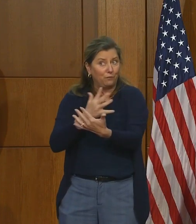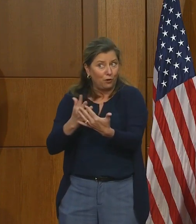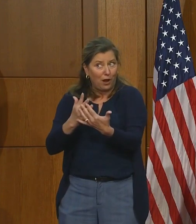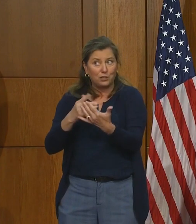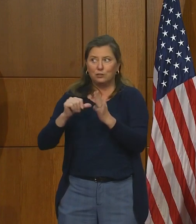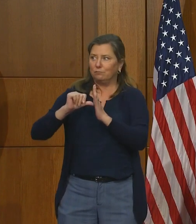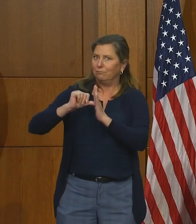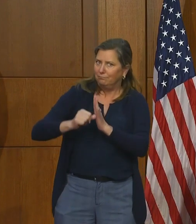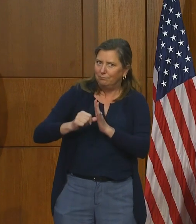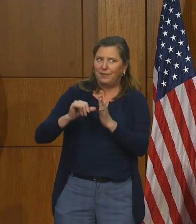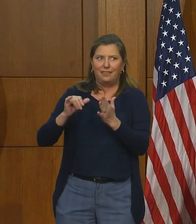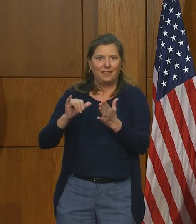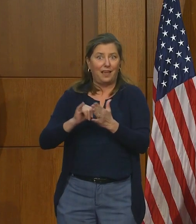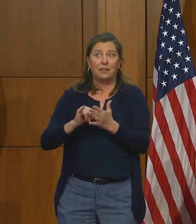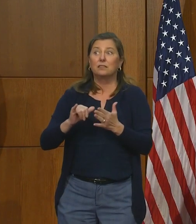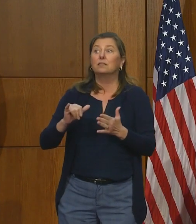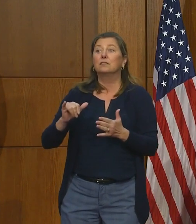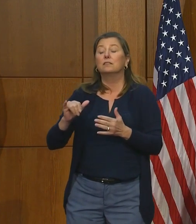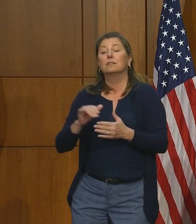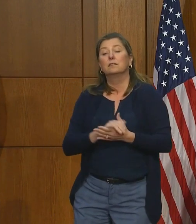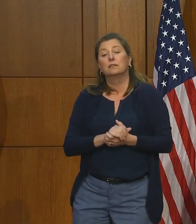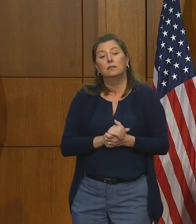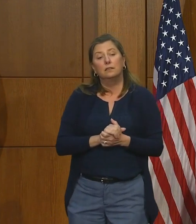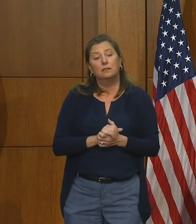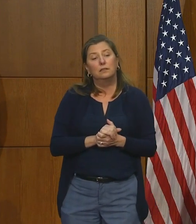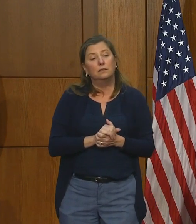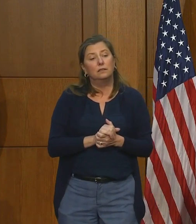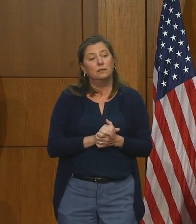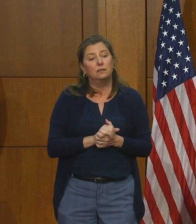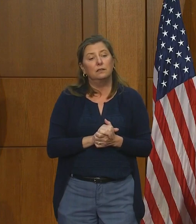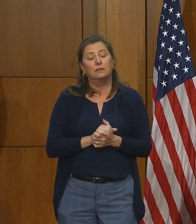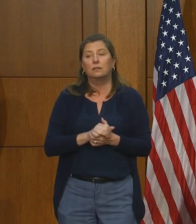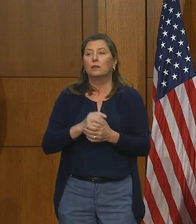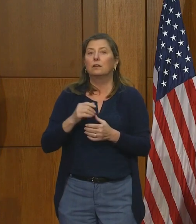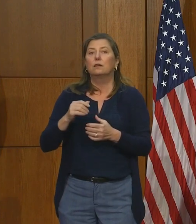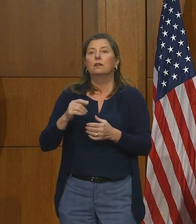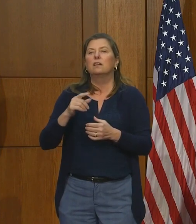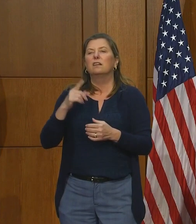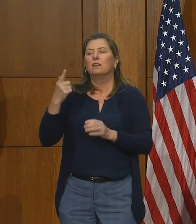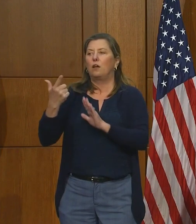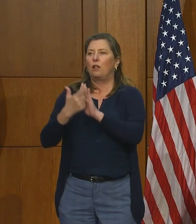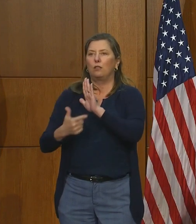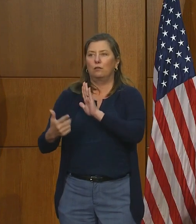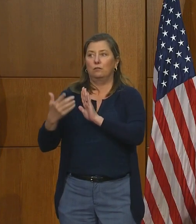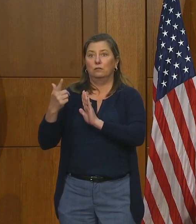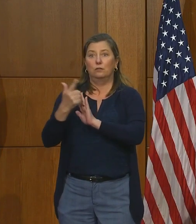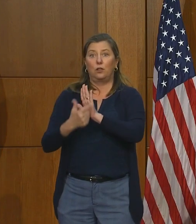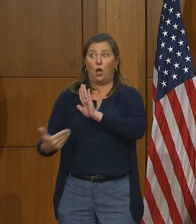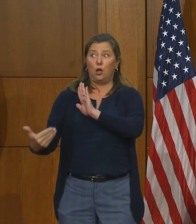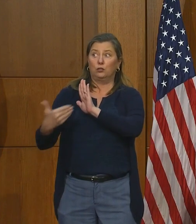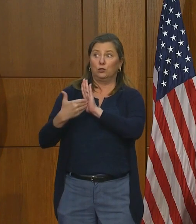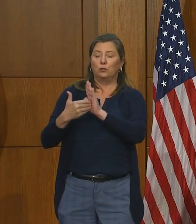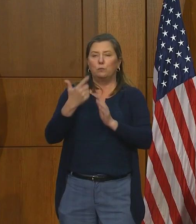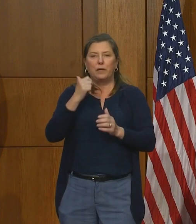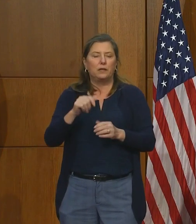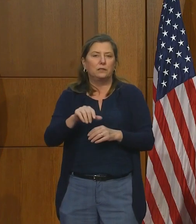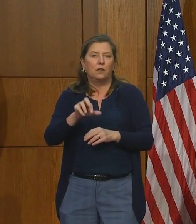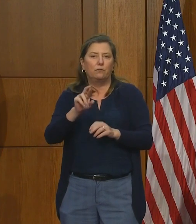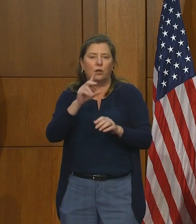SUCH A VAST ABOUT THE DEPARTMENT CORRECTIONS I WANT TO. HIGHLIGHT THE FACT THAT A LAWSUIT THAT WAS FILED AGAINST